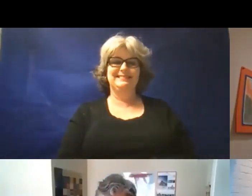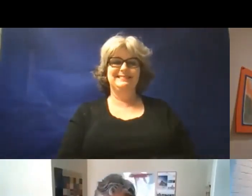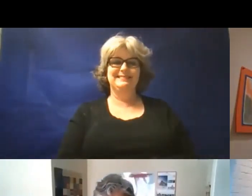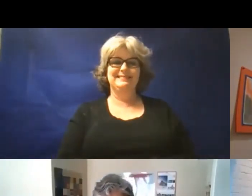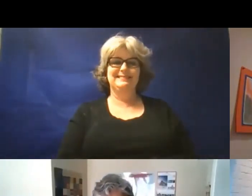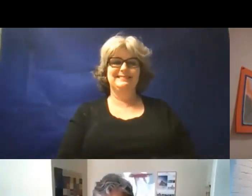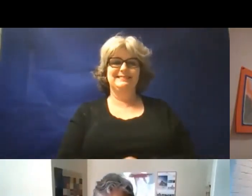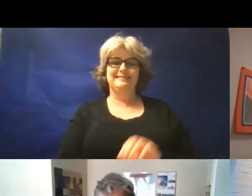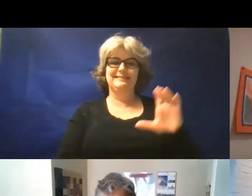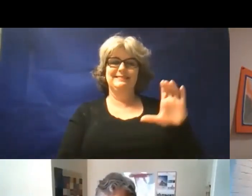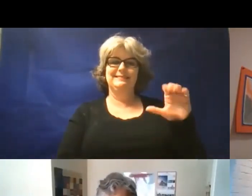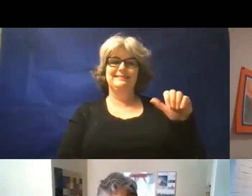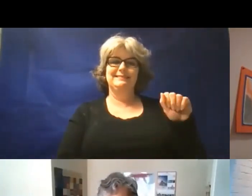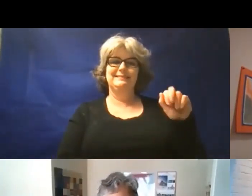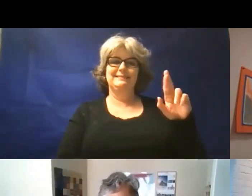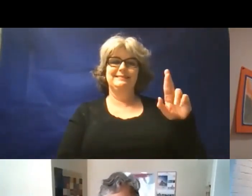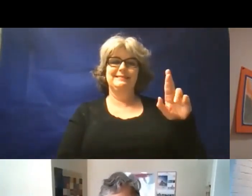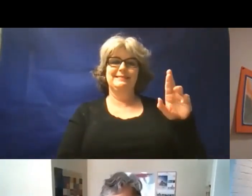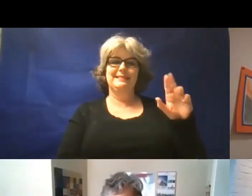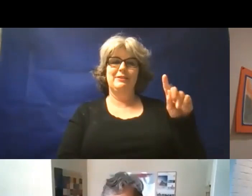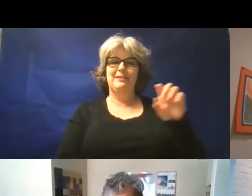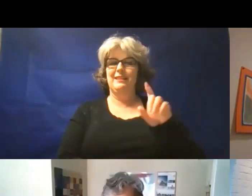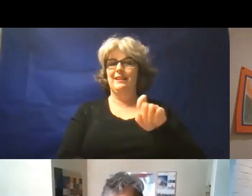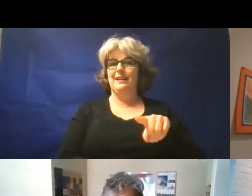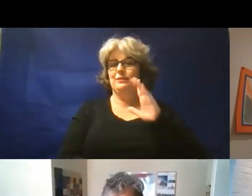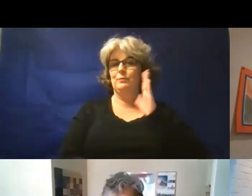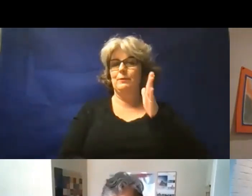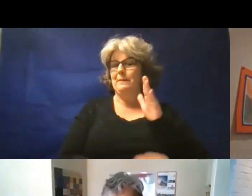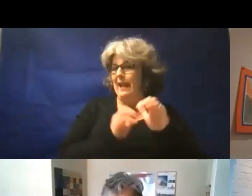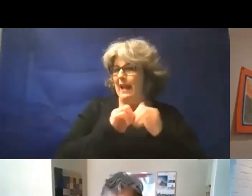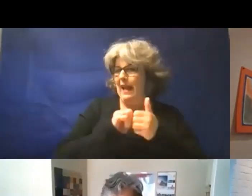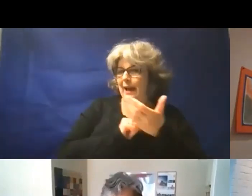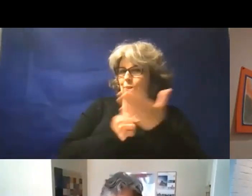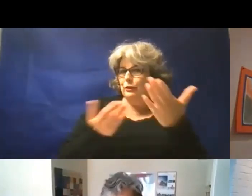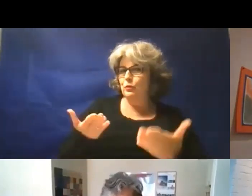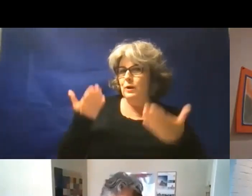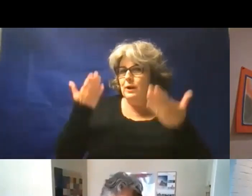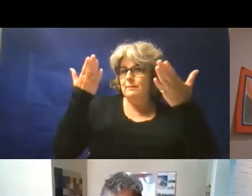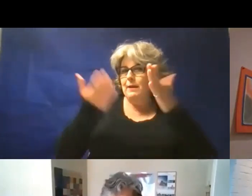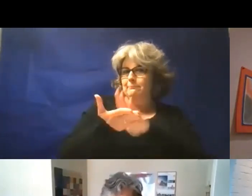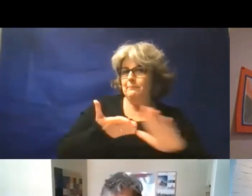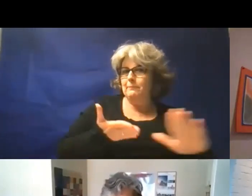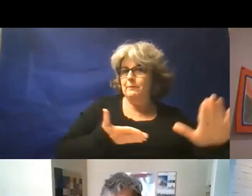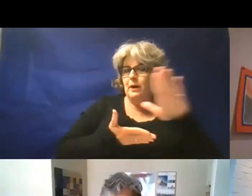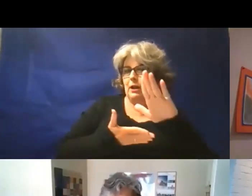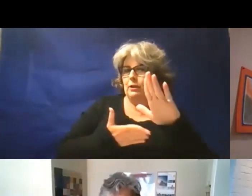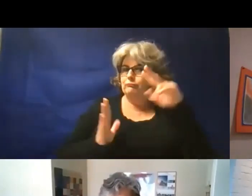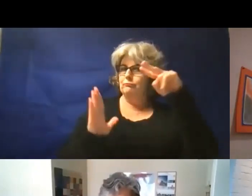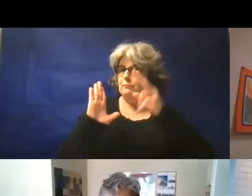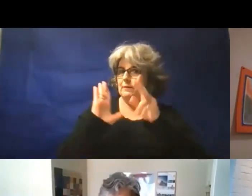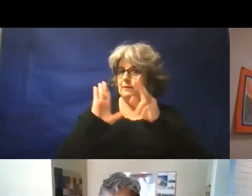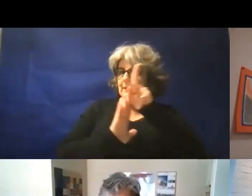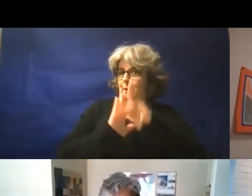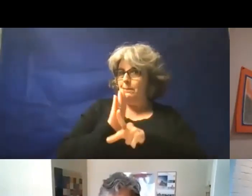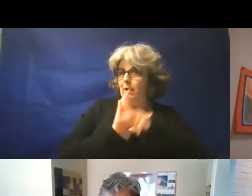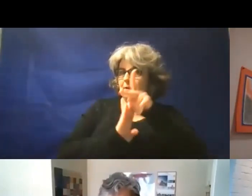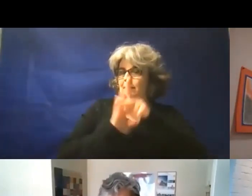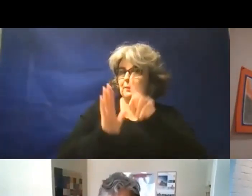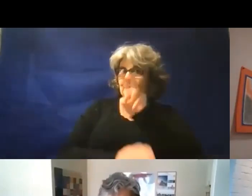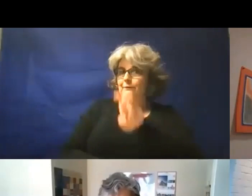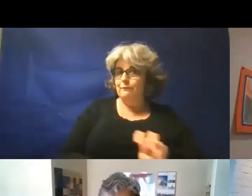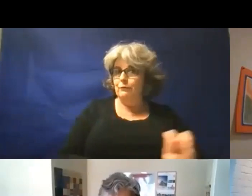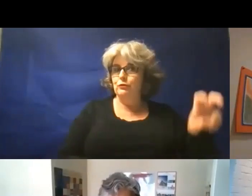okay how do you recommend that institutions review their policies for travel based on factors other